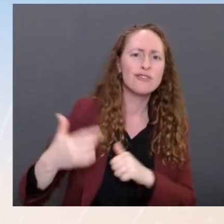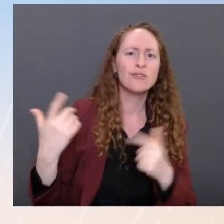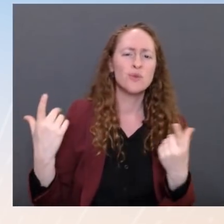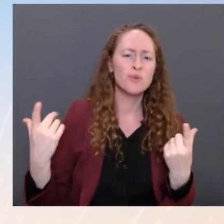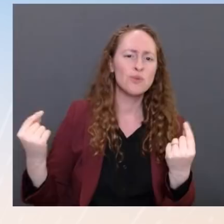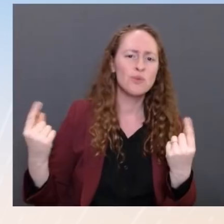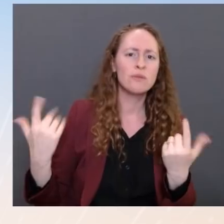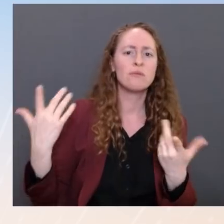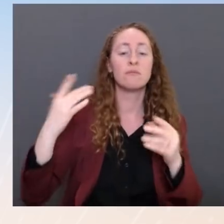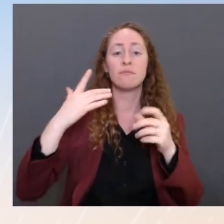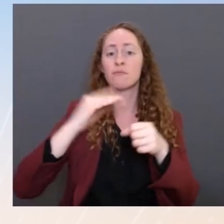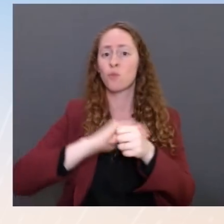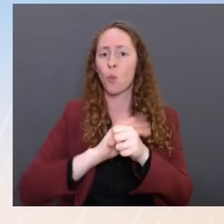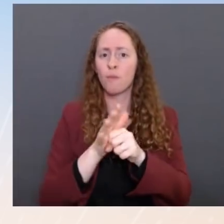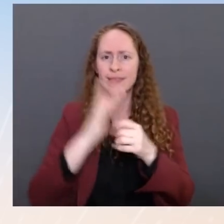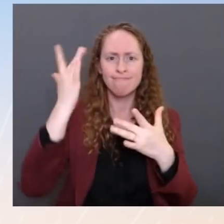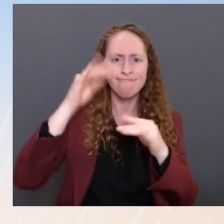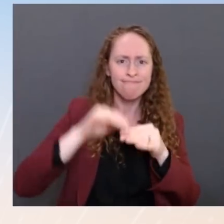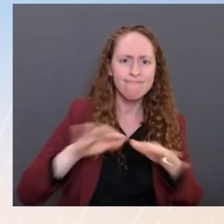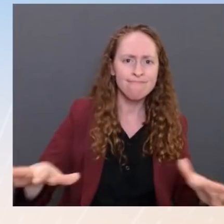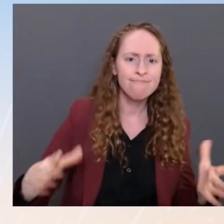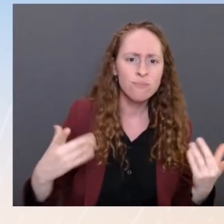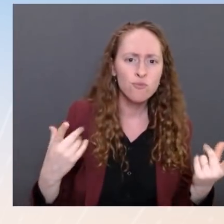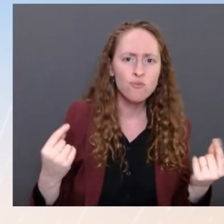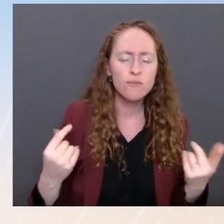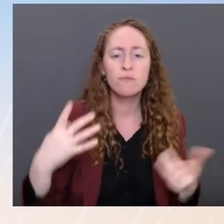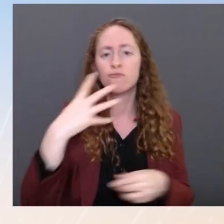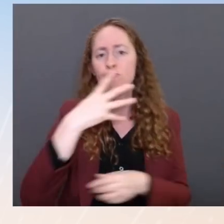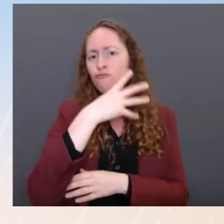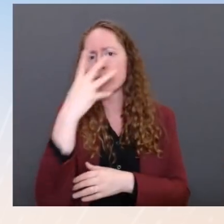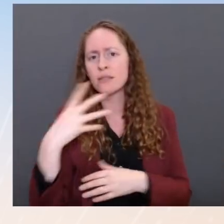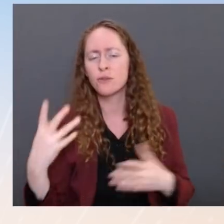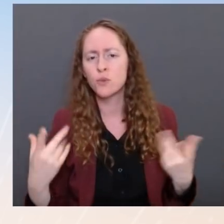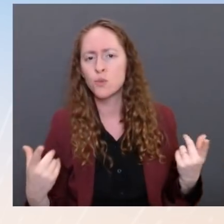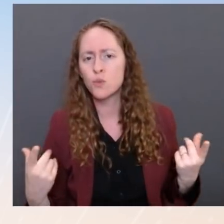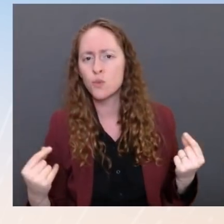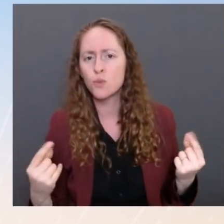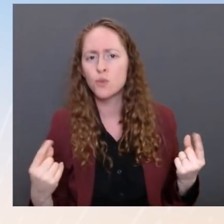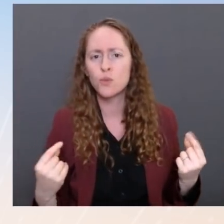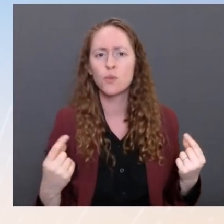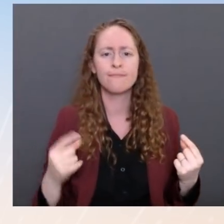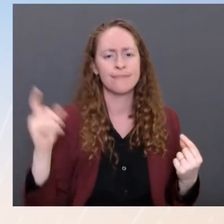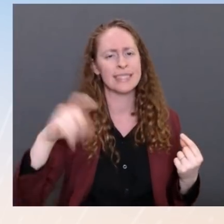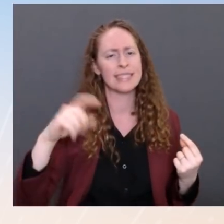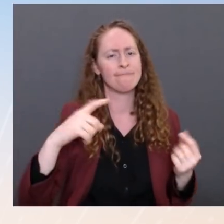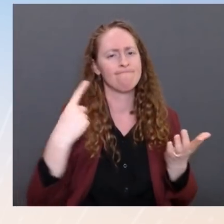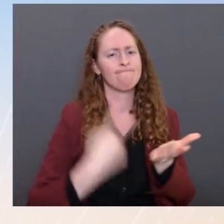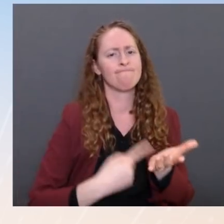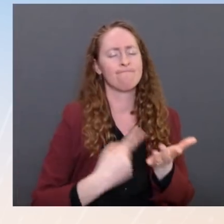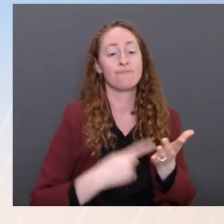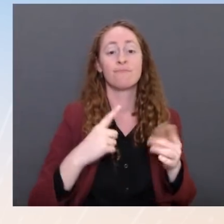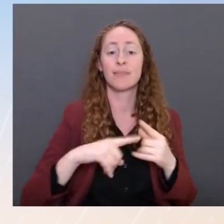So we are fully planning and moving forward, but no final decisions about the invites have been made yet. The Press: And then a last one: There was a report earlier this week